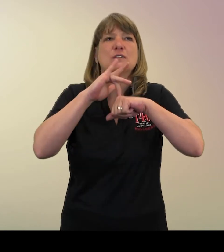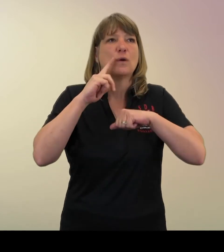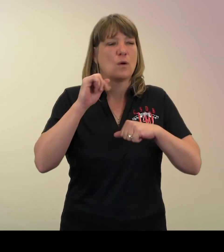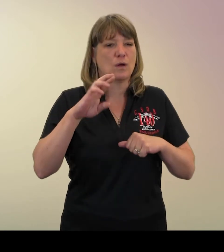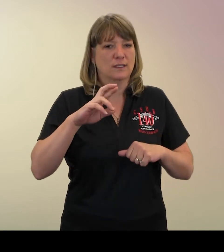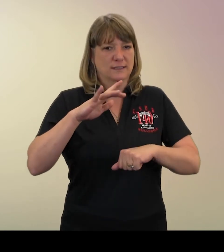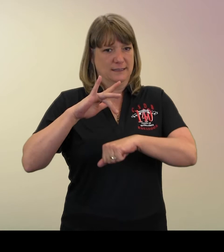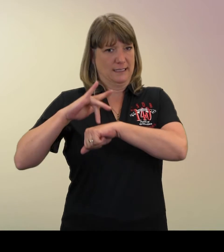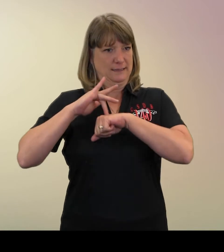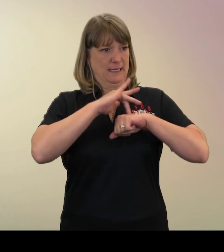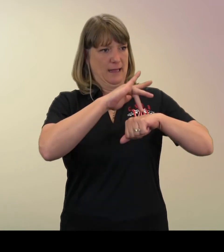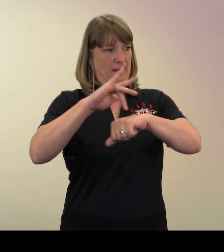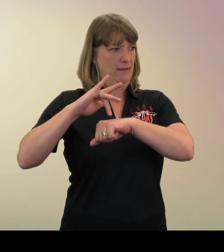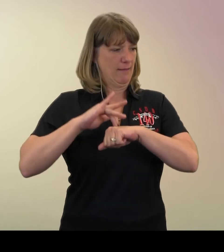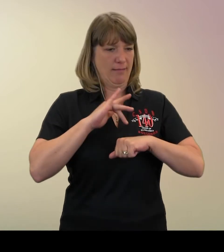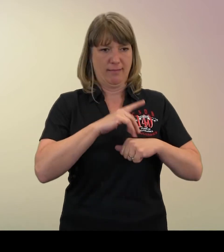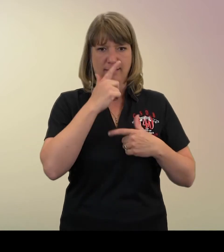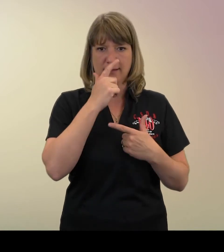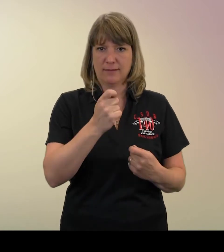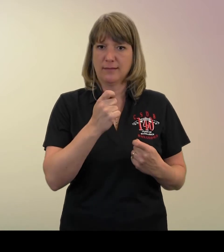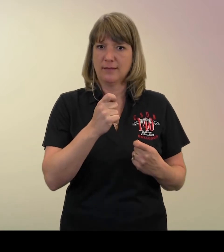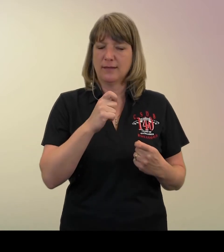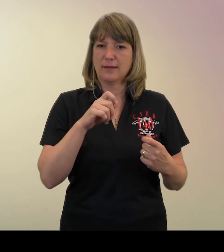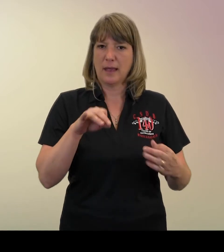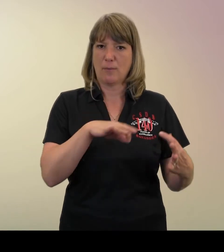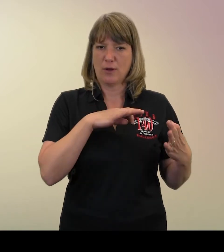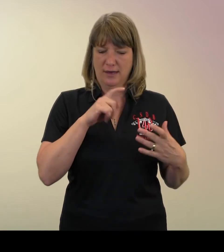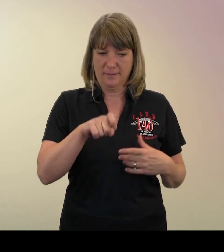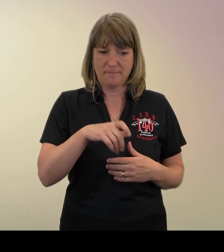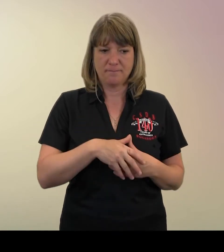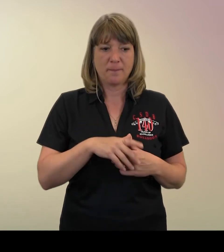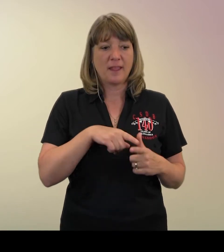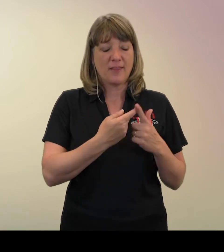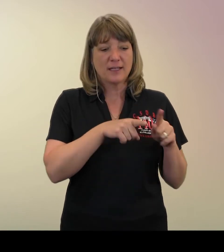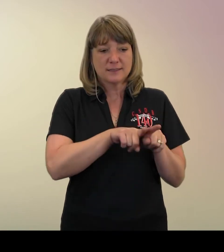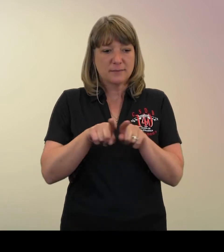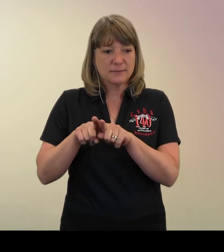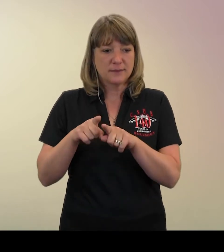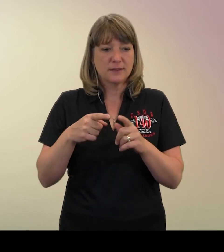or who might seek a lot of tactile input.